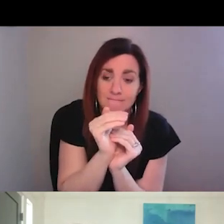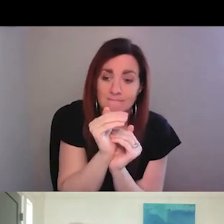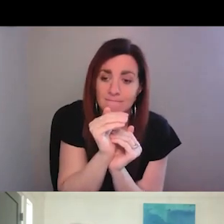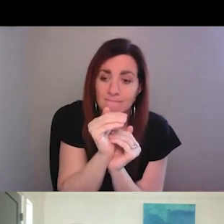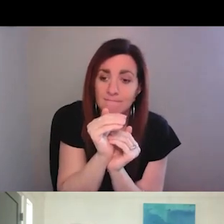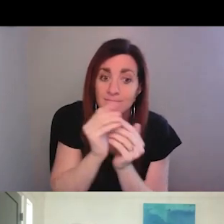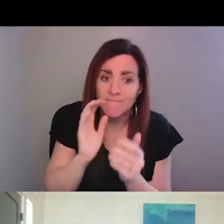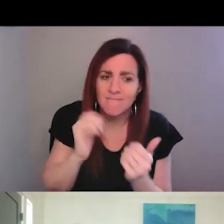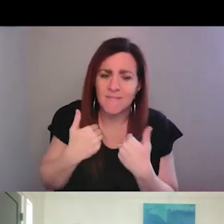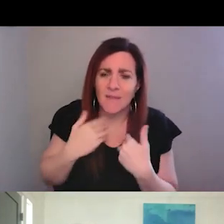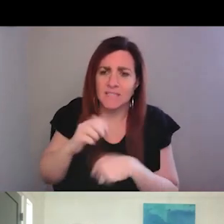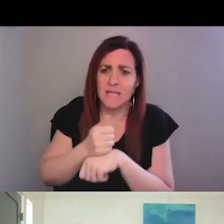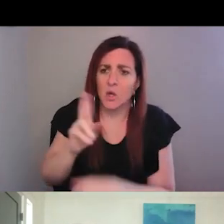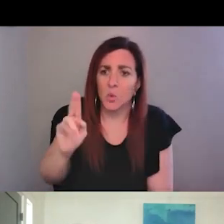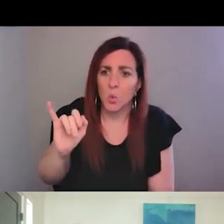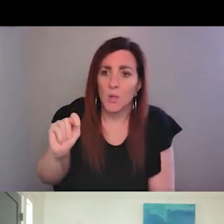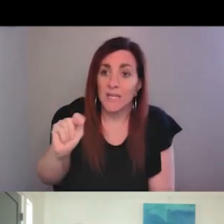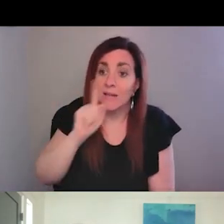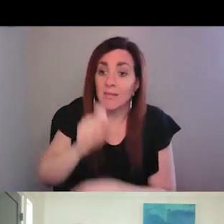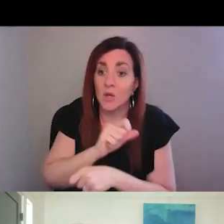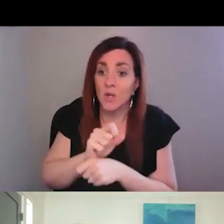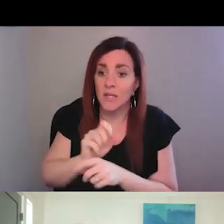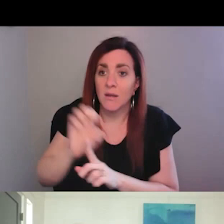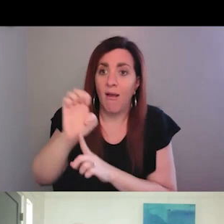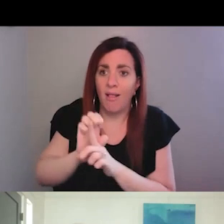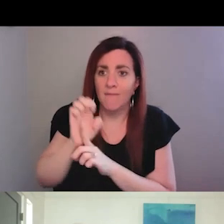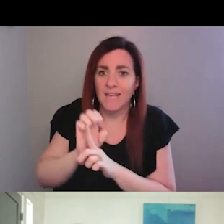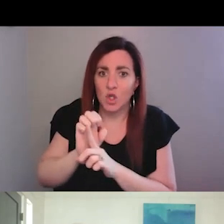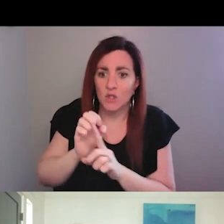HAVING A UNIT THAT IS LITERALLY AN ELEVATOR AWAY FROM THE ED AND